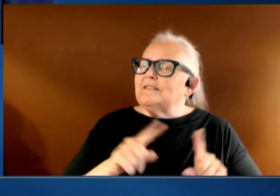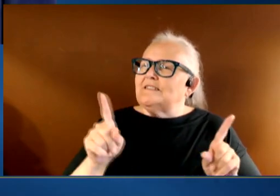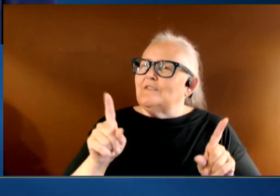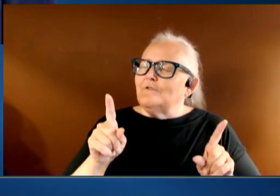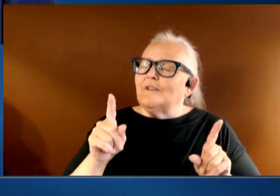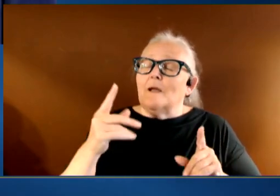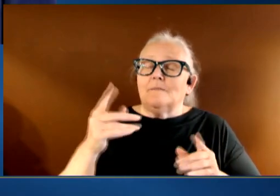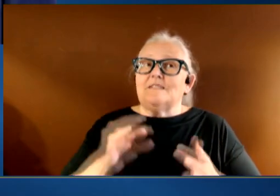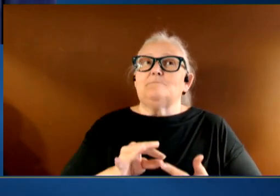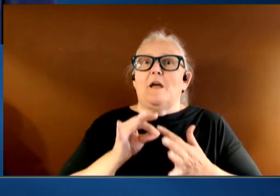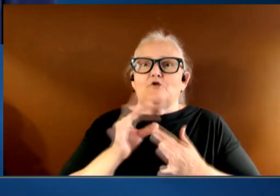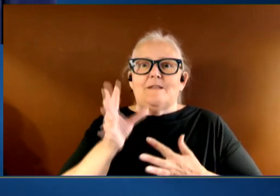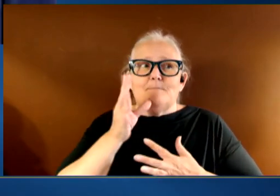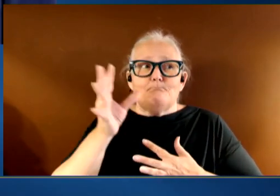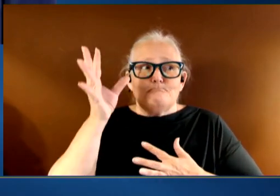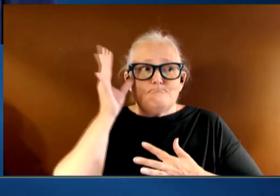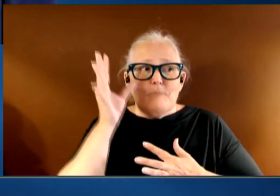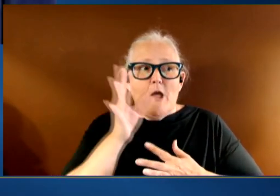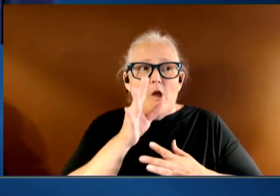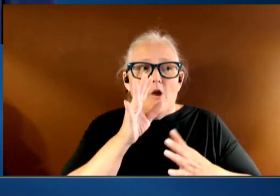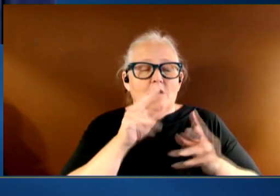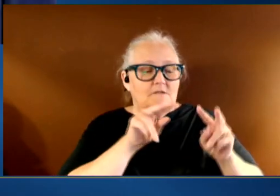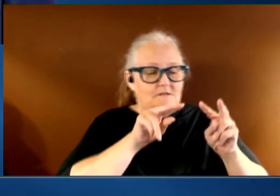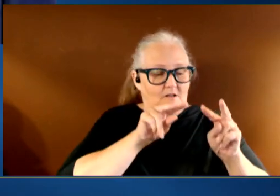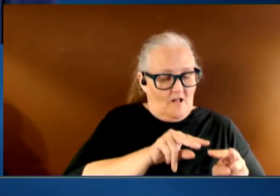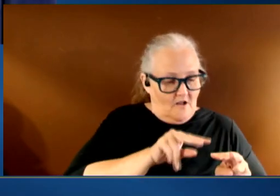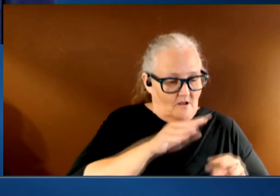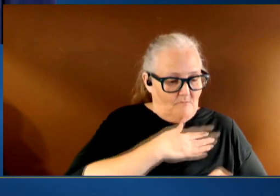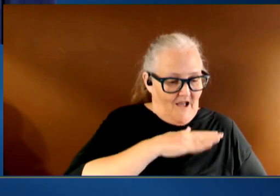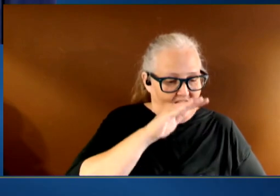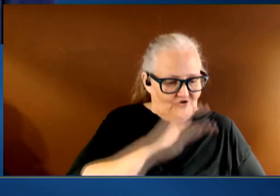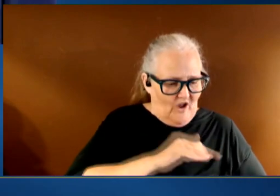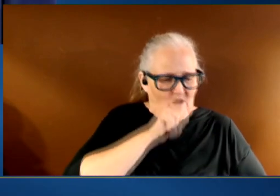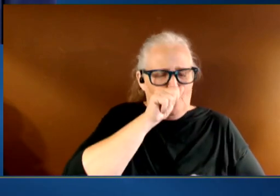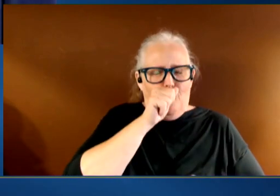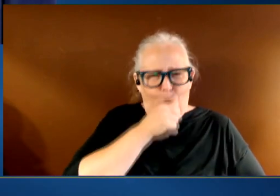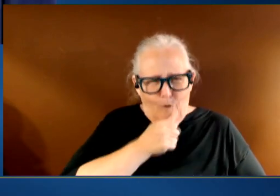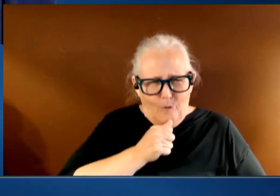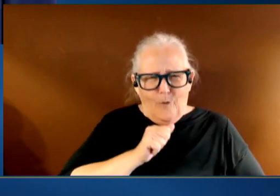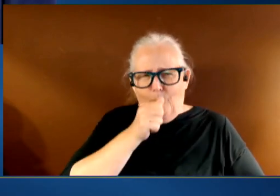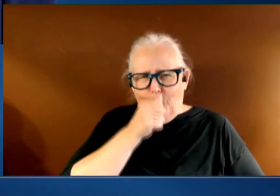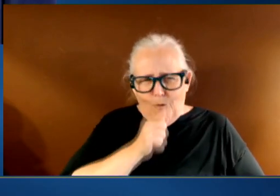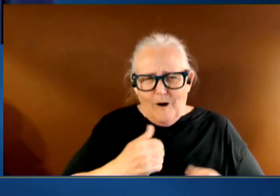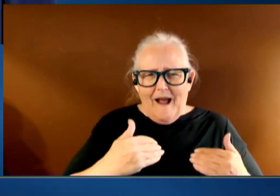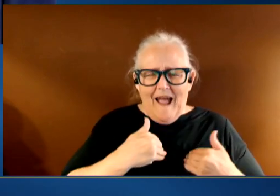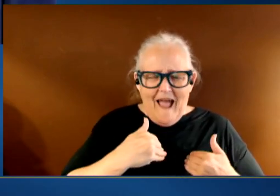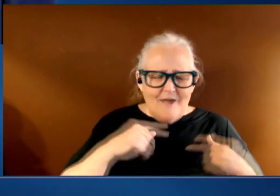who sometimes see their child going through sickle cell disease in pain day in, day out,